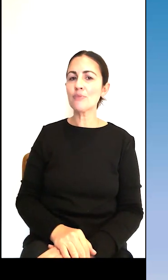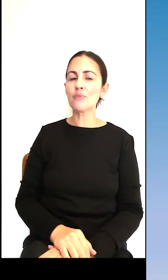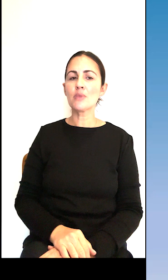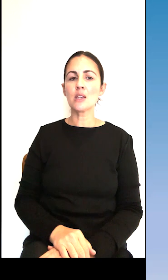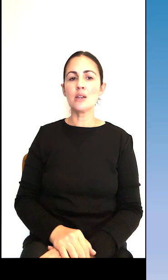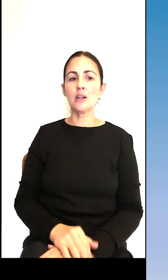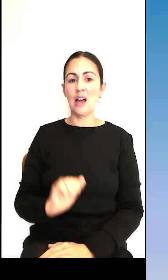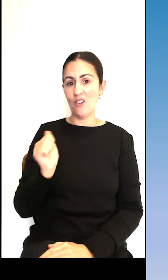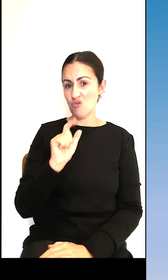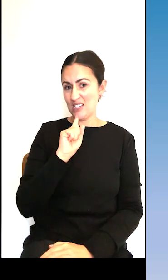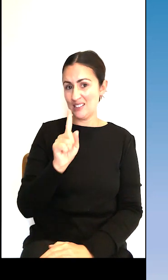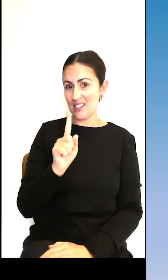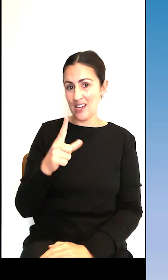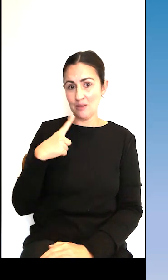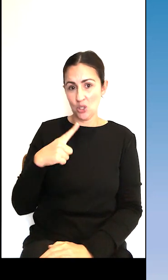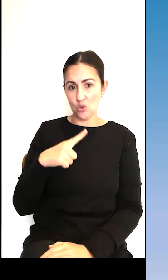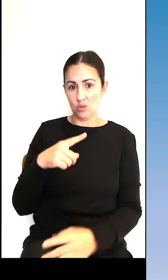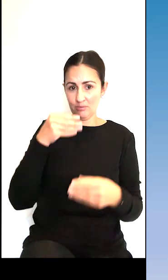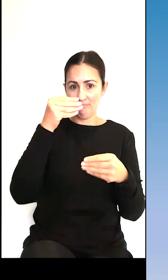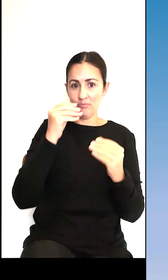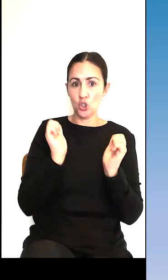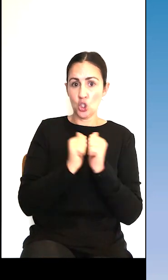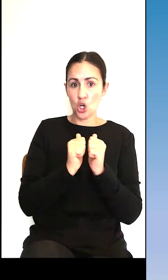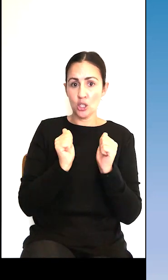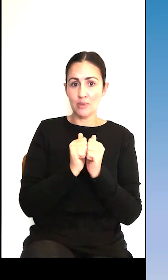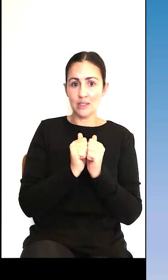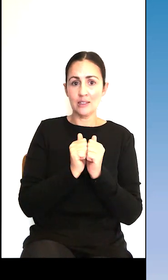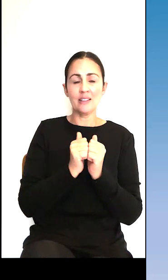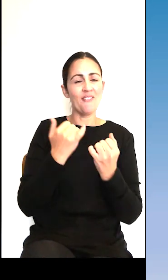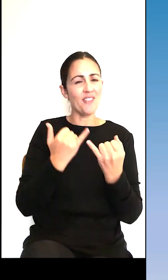but it is very important that these documents can be accessed after